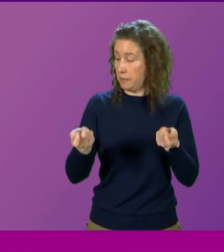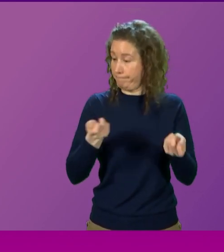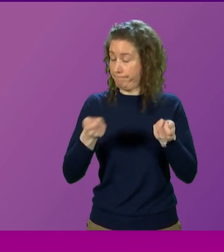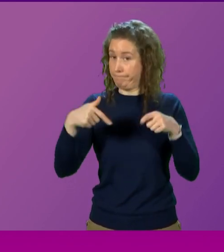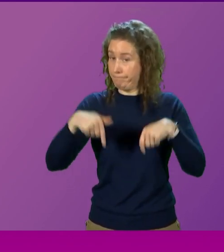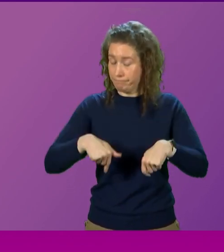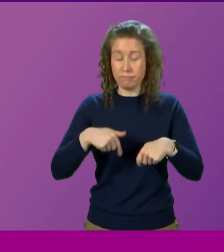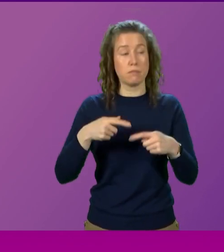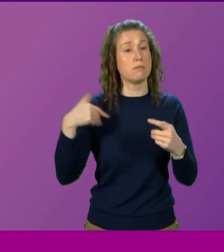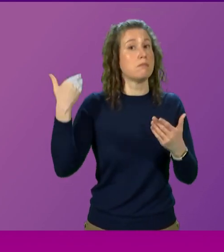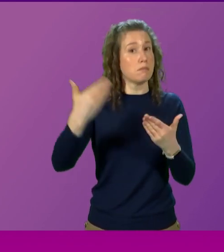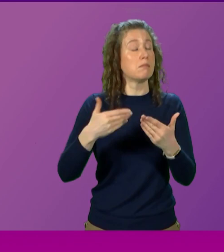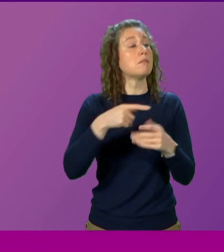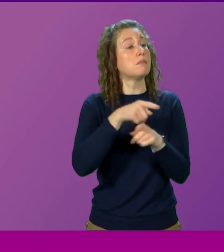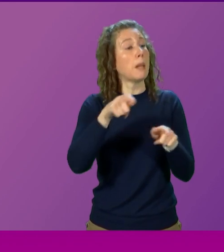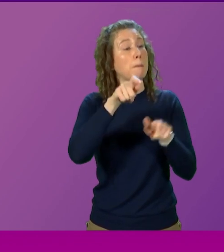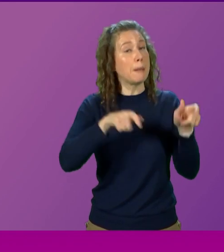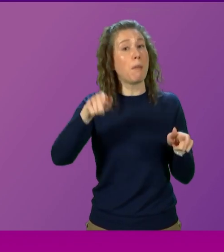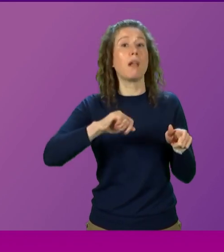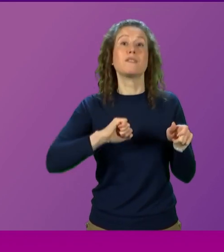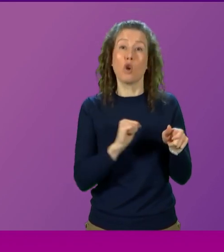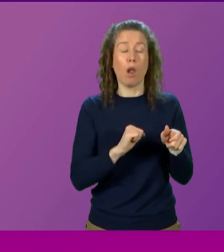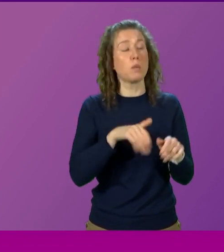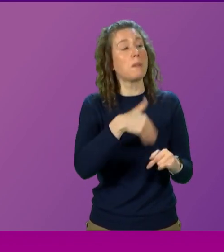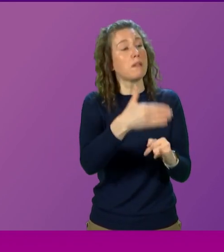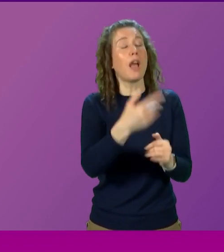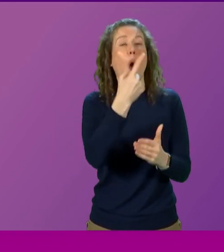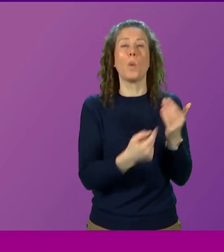government, the people of Scotland will be the ultimate and, indeed, the only judge of